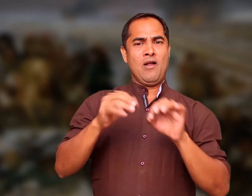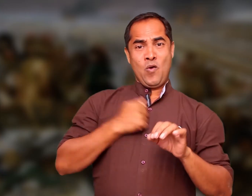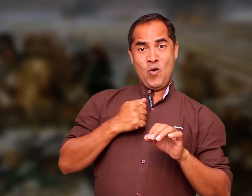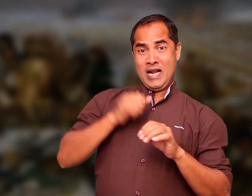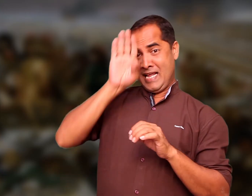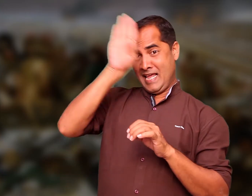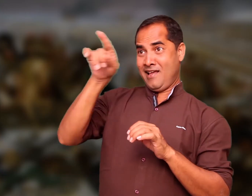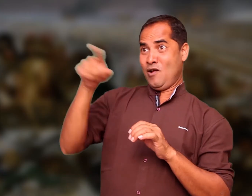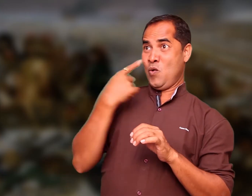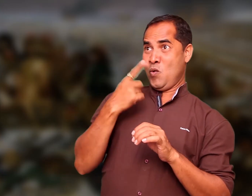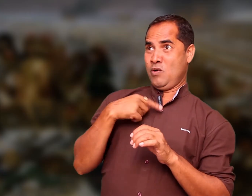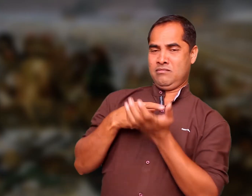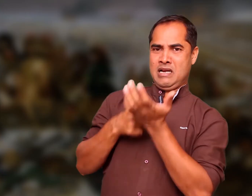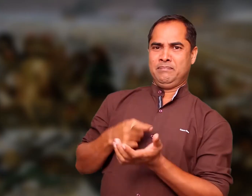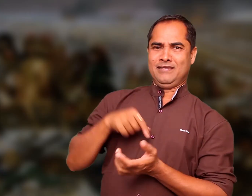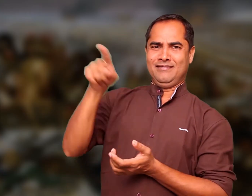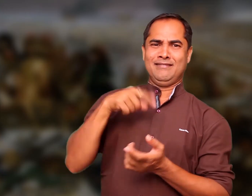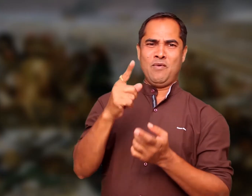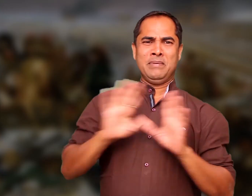how to respect their king and that was it.